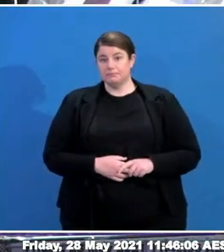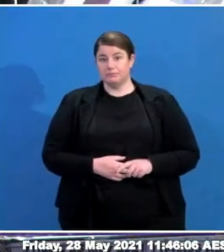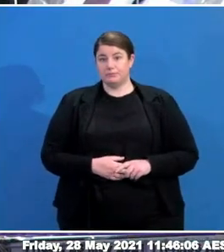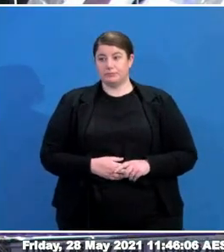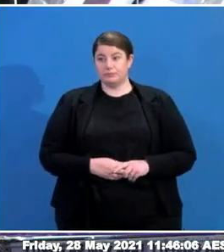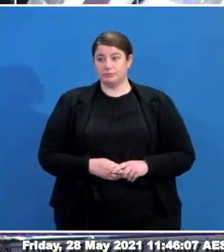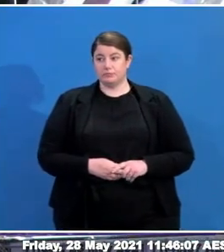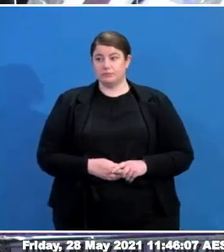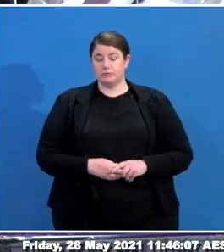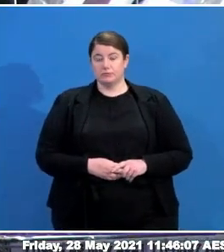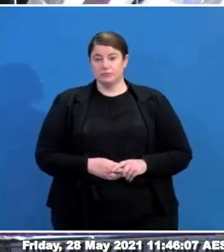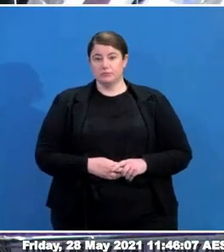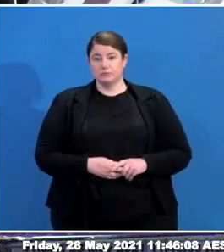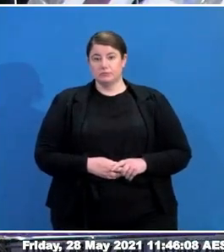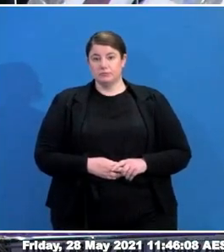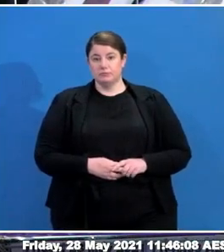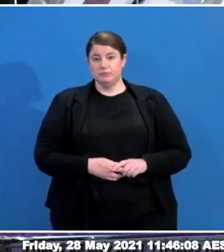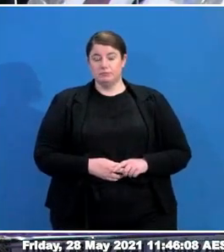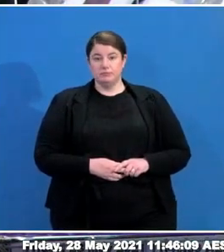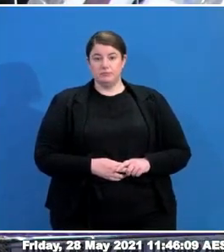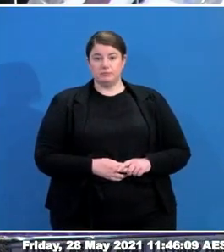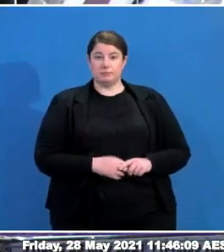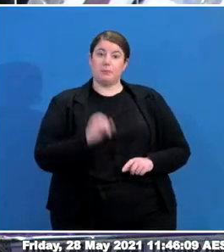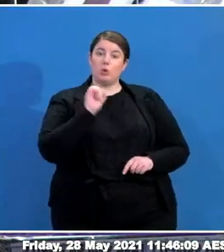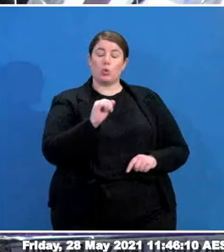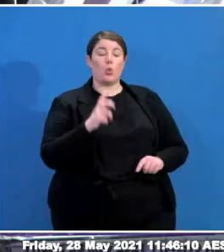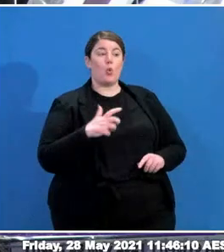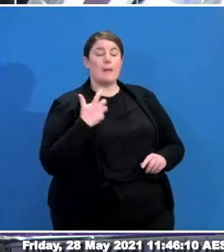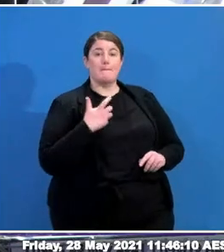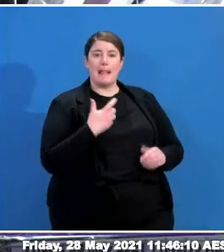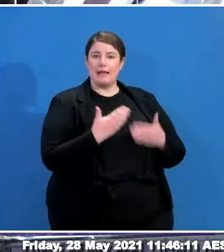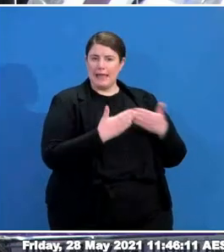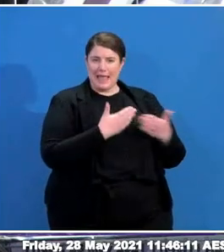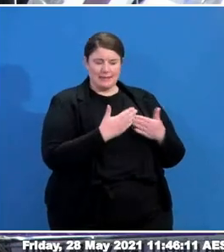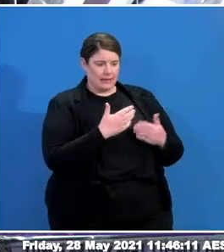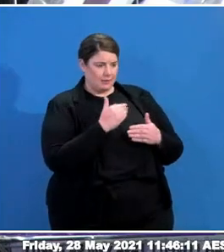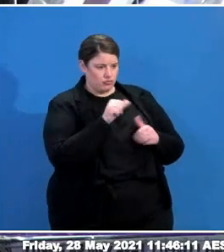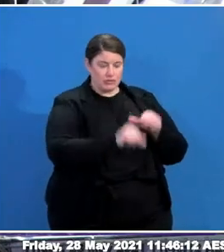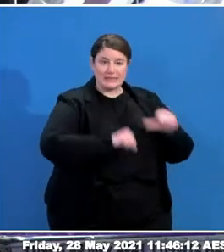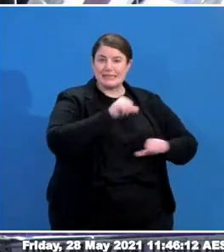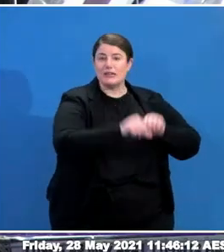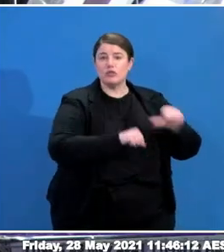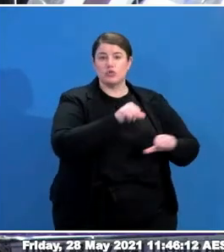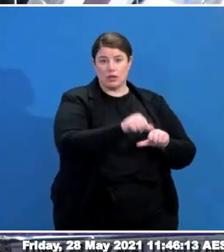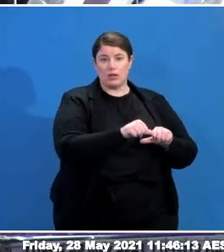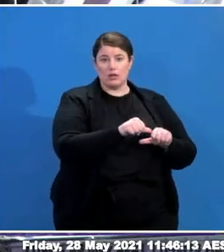And have the reviews of your complaints handling procedures examined the way in which Sunnyfield